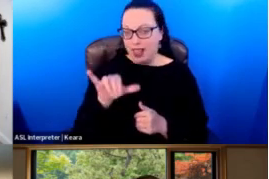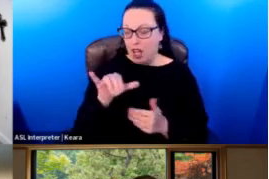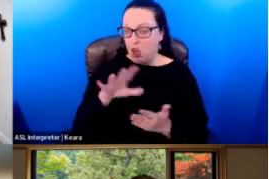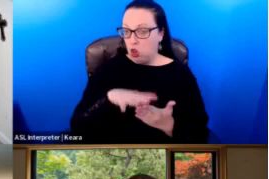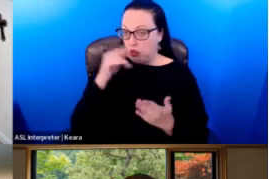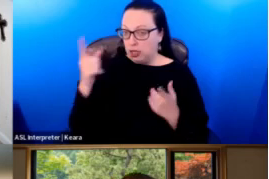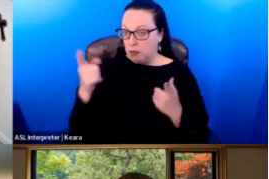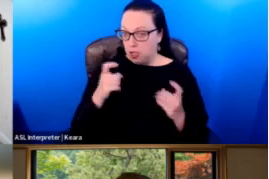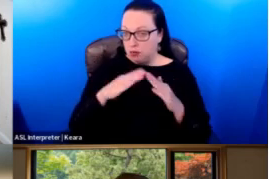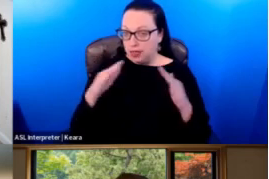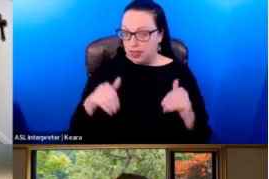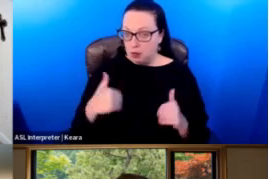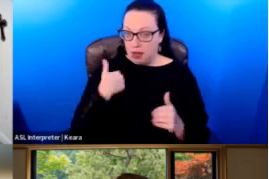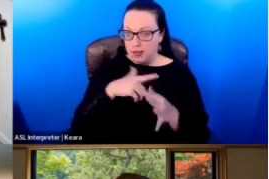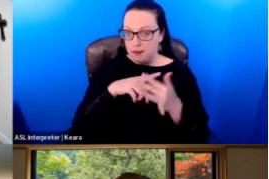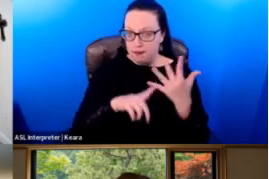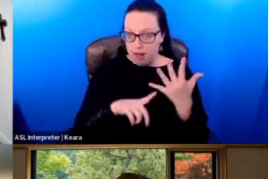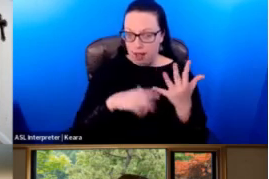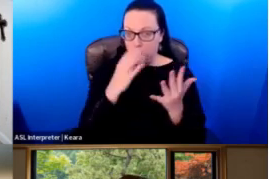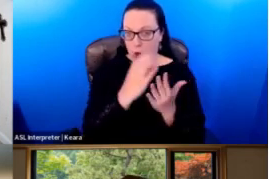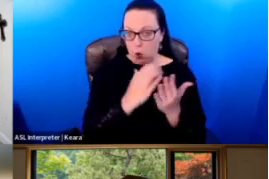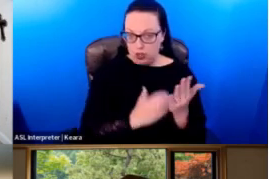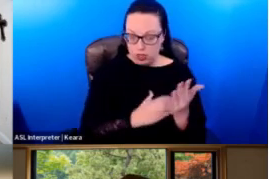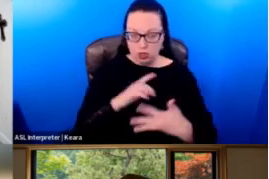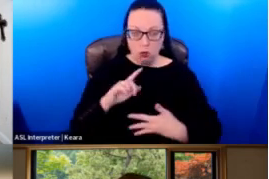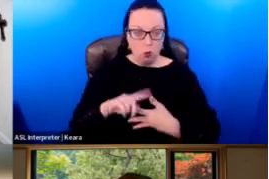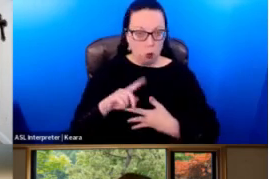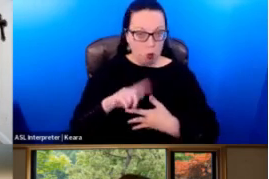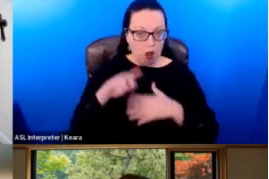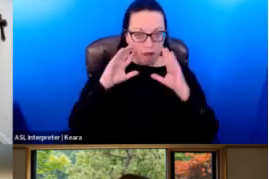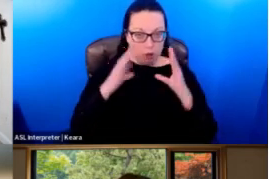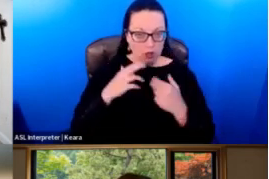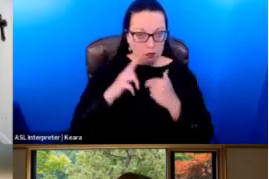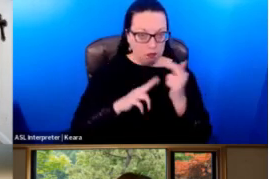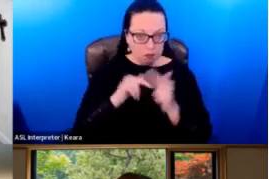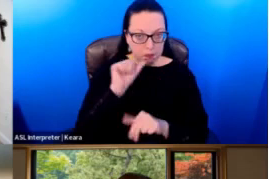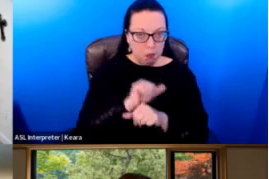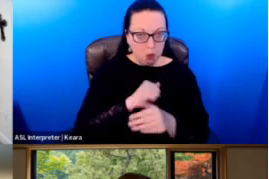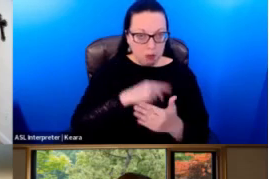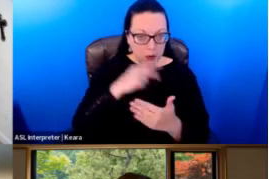course that focuses on financial education. So what is the ABLE Act? What are some resources